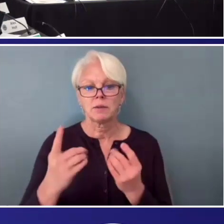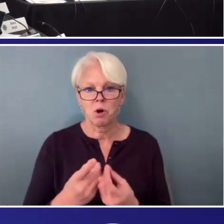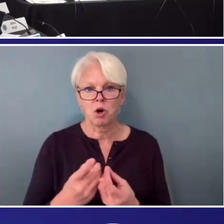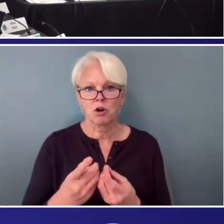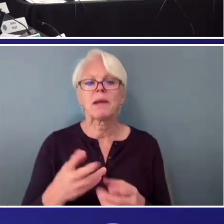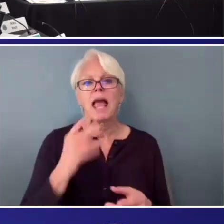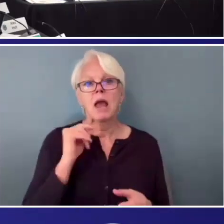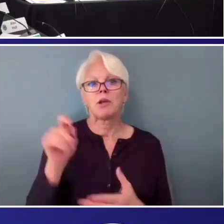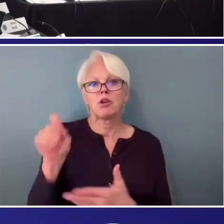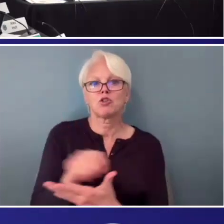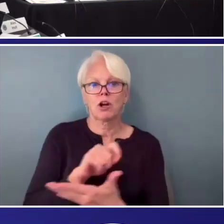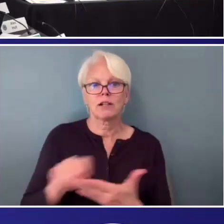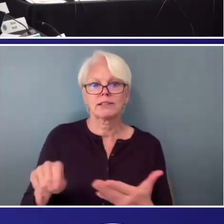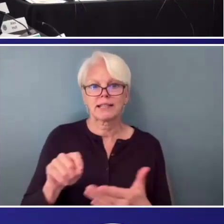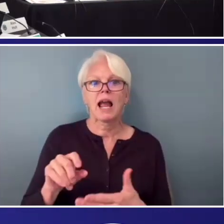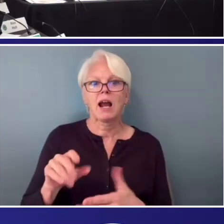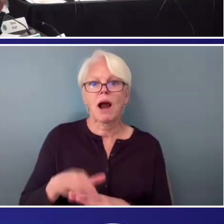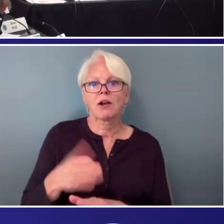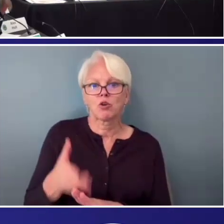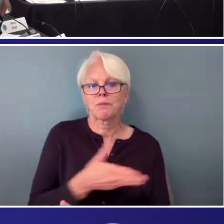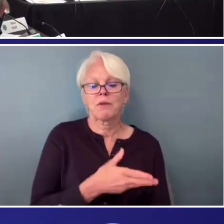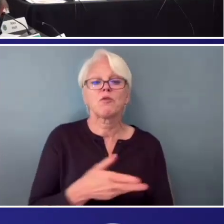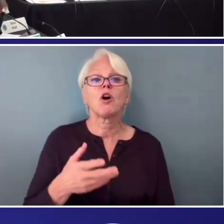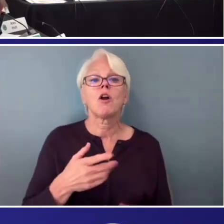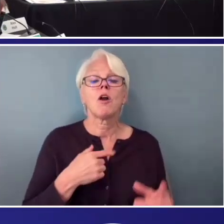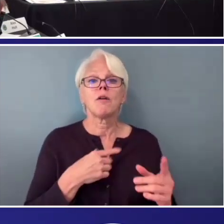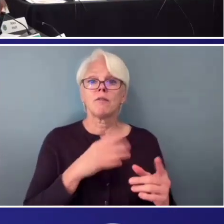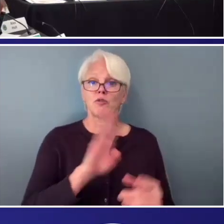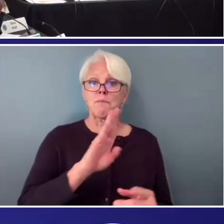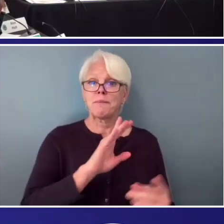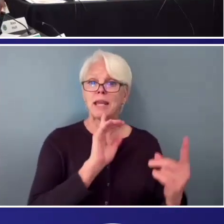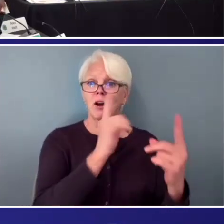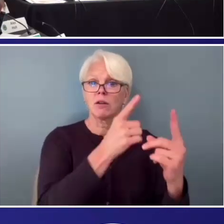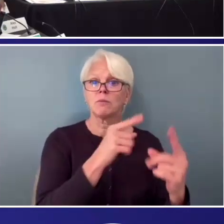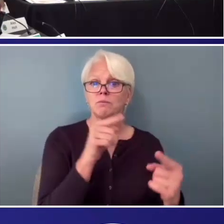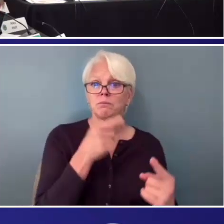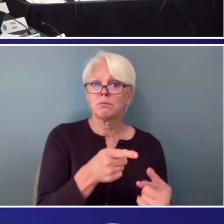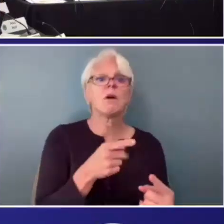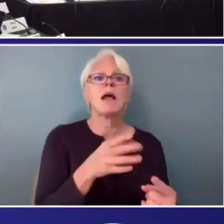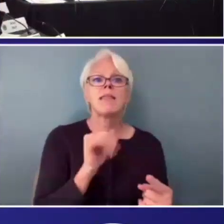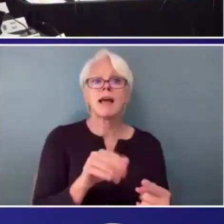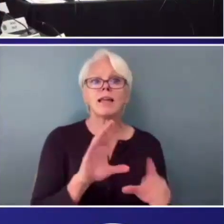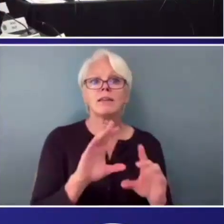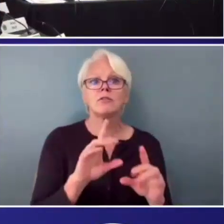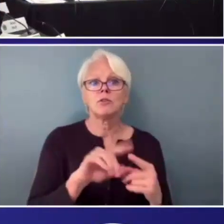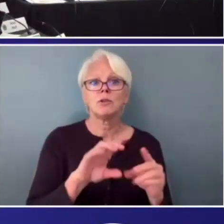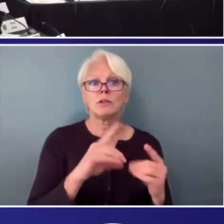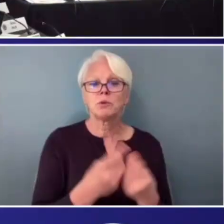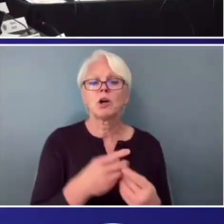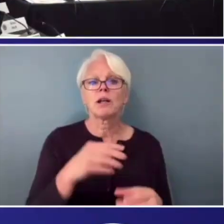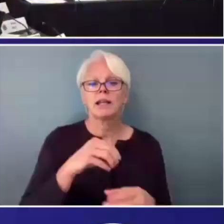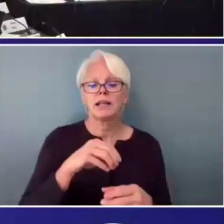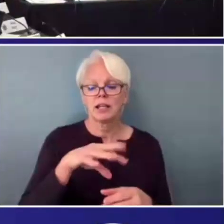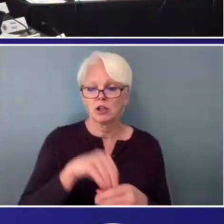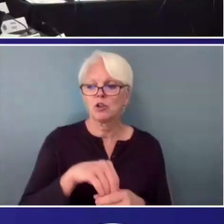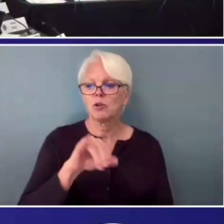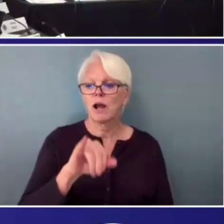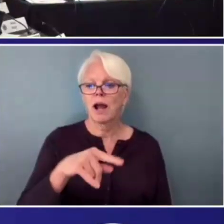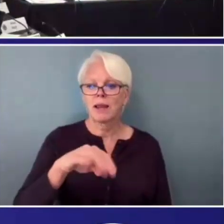Our intent in (b) is data to the Department that includes IPEDS and capture . So the things that you've